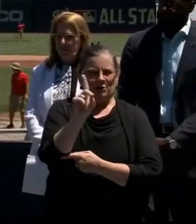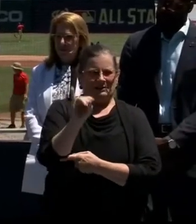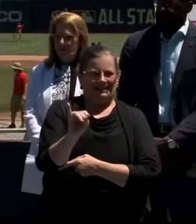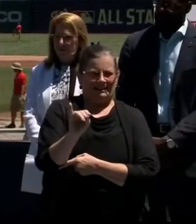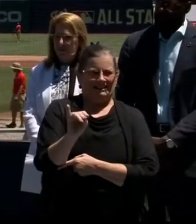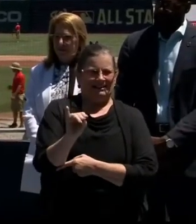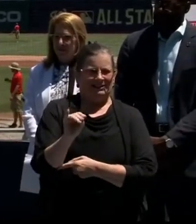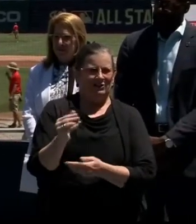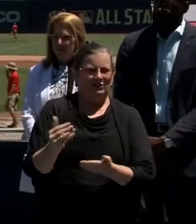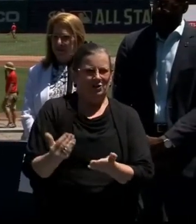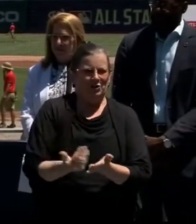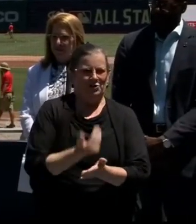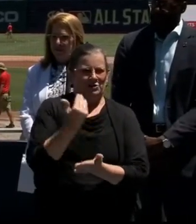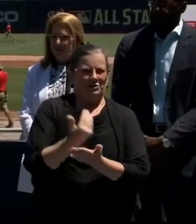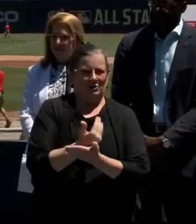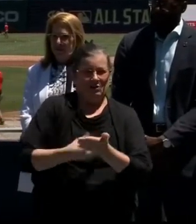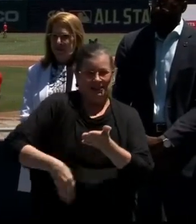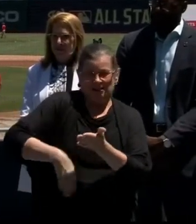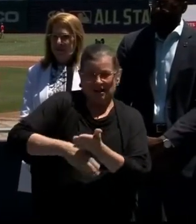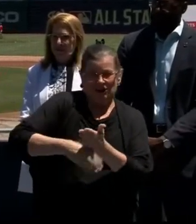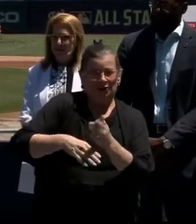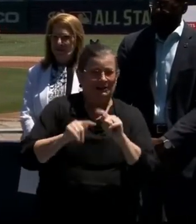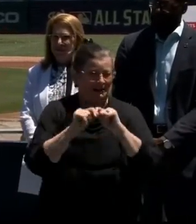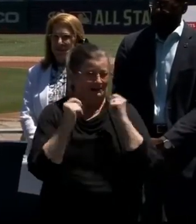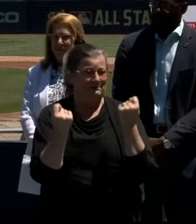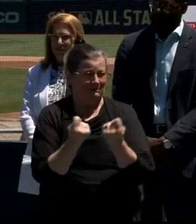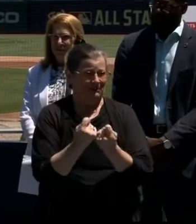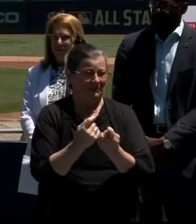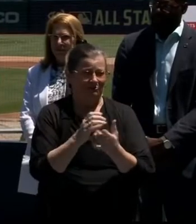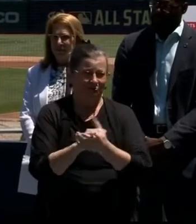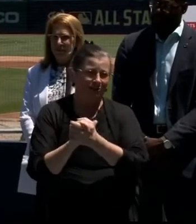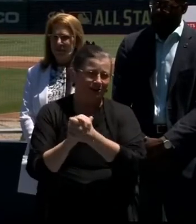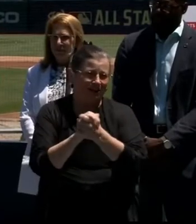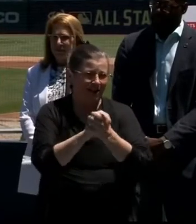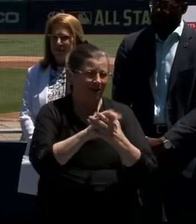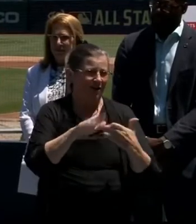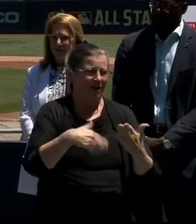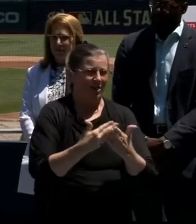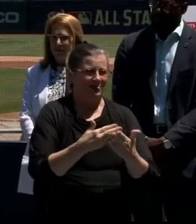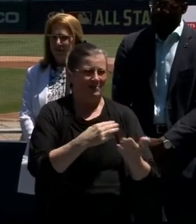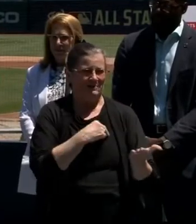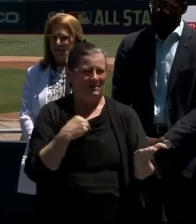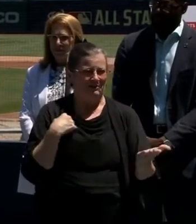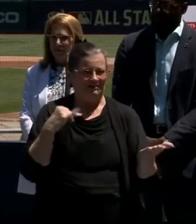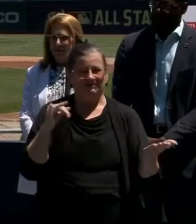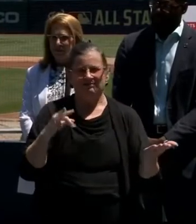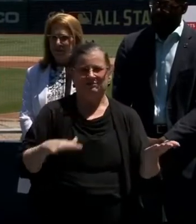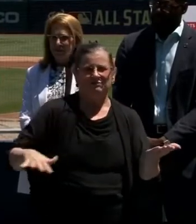WE WANT TO CONGRATULATE ALL OF THE MEMBERS OF THE D.C. UNITED AS WE GET READY FOR THEIR FIRST